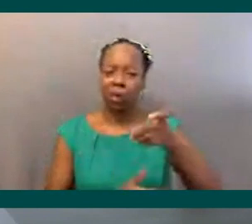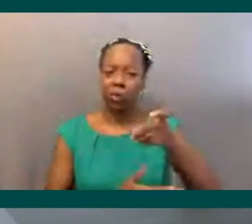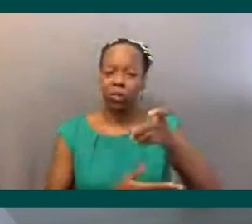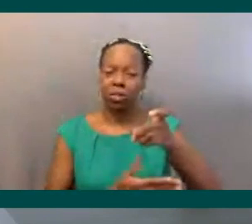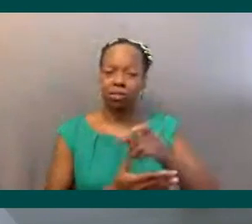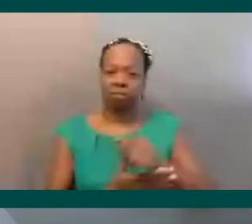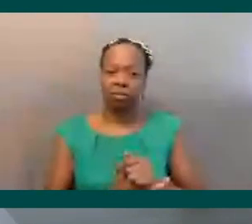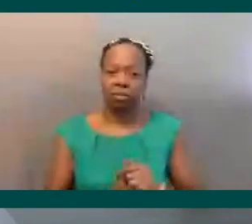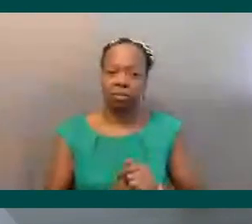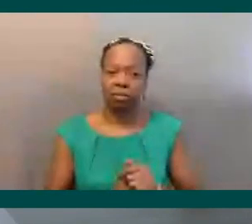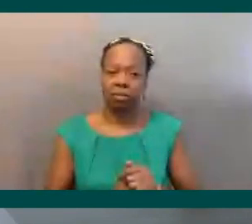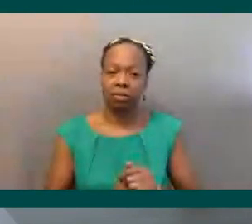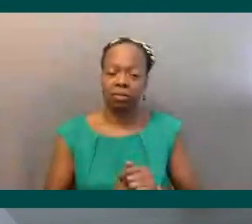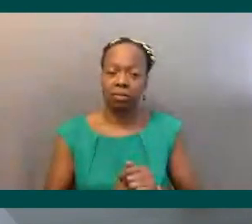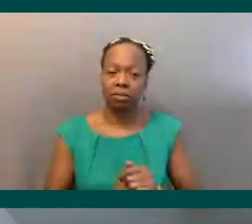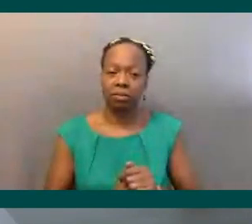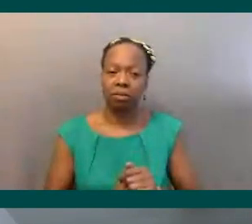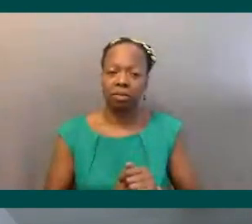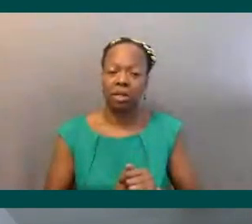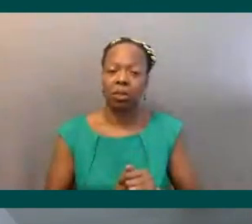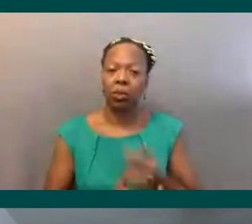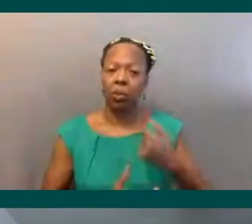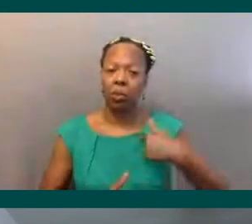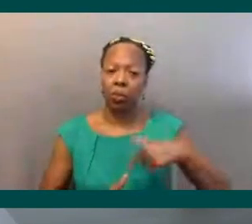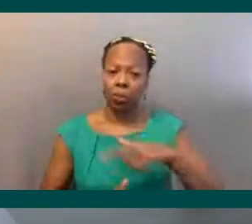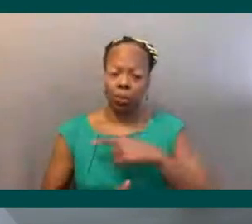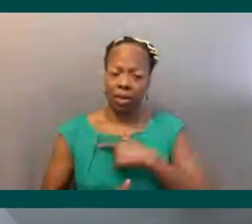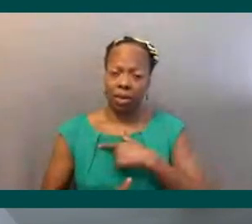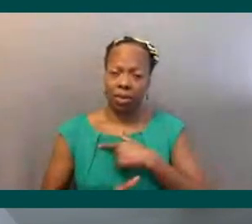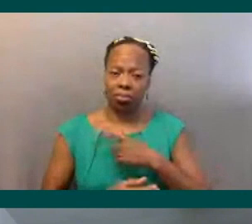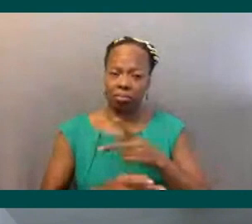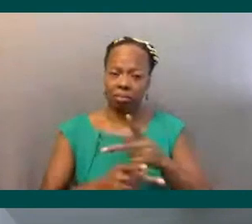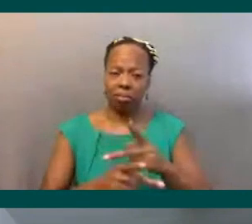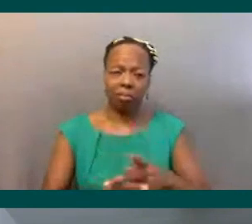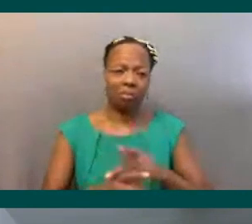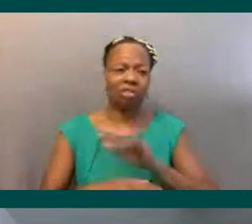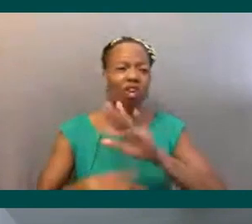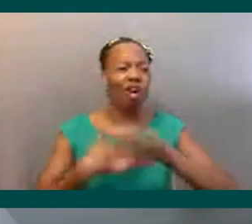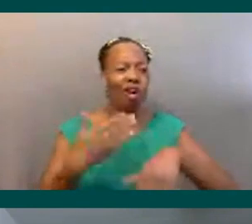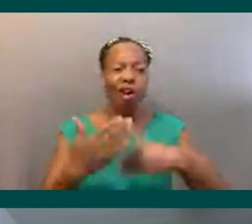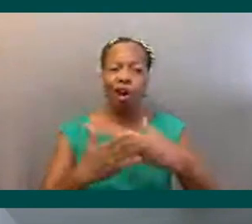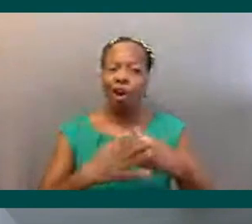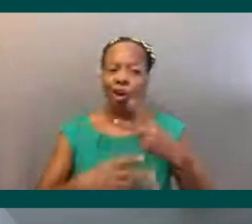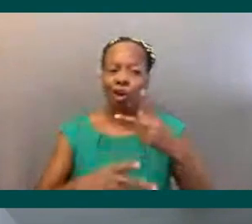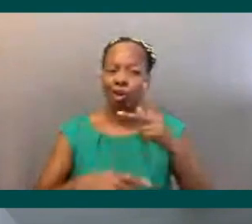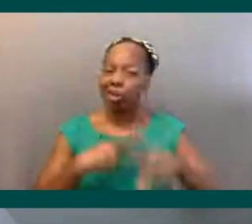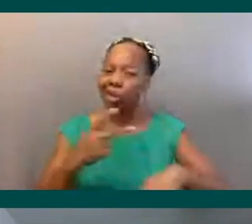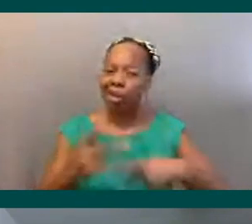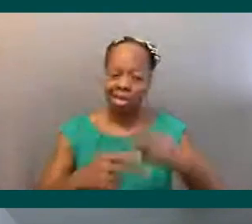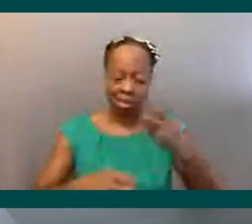(bell chiming) We treat all sorts of problems with the nervous system,